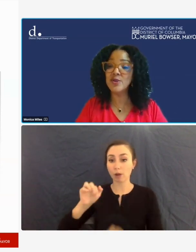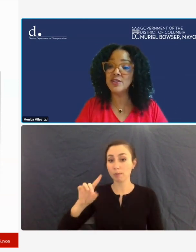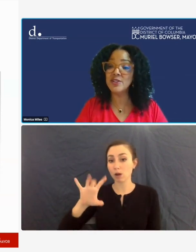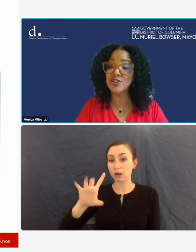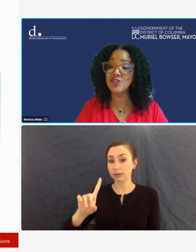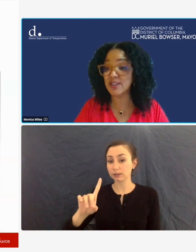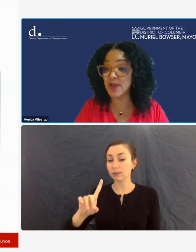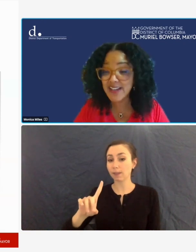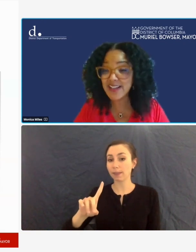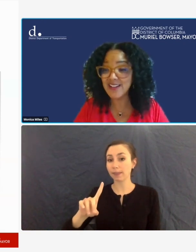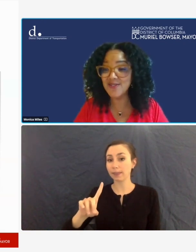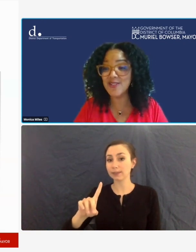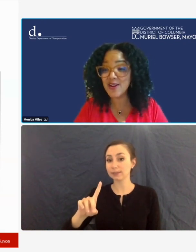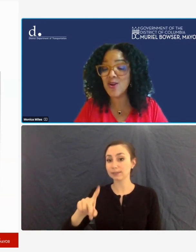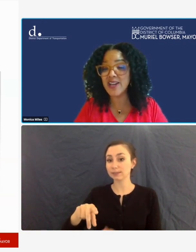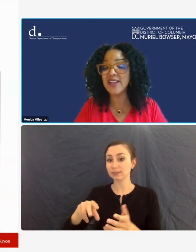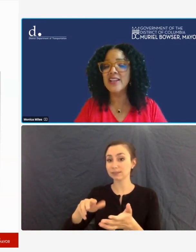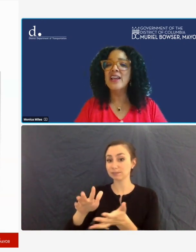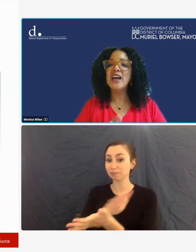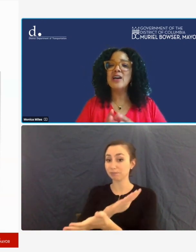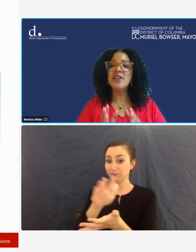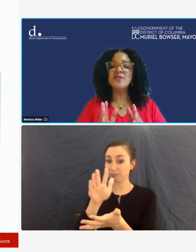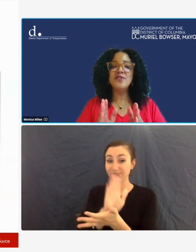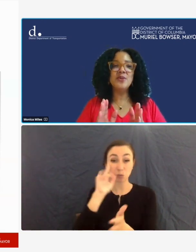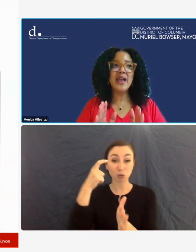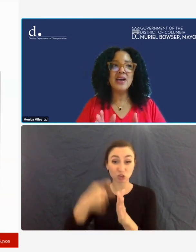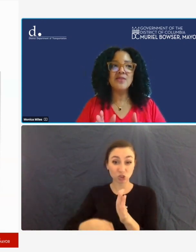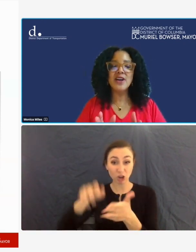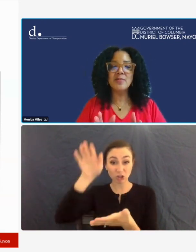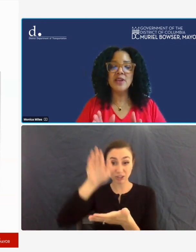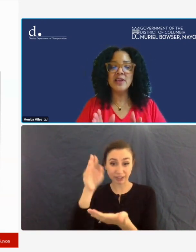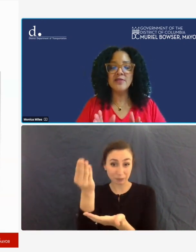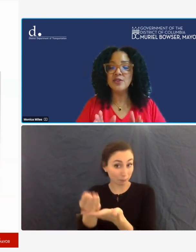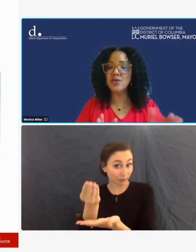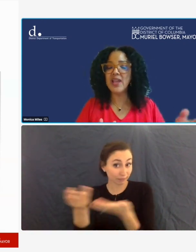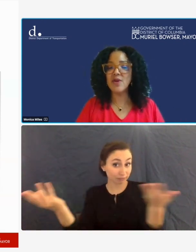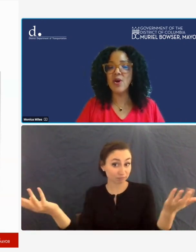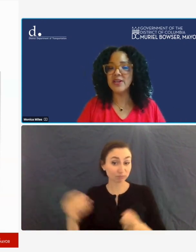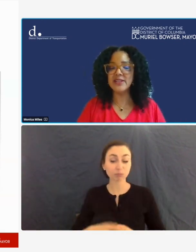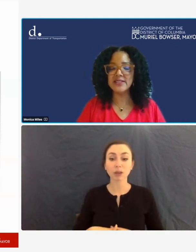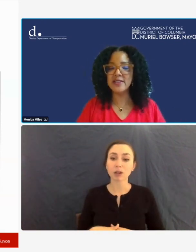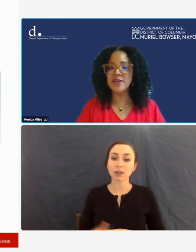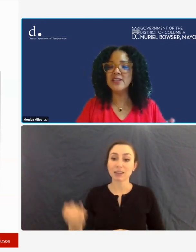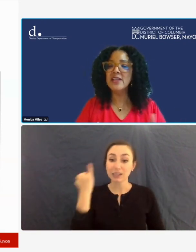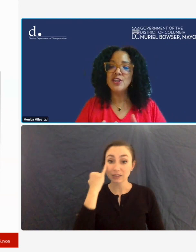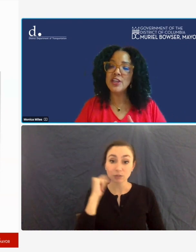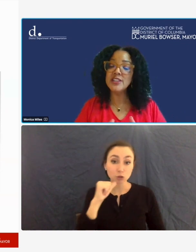charge you less money for their audit if you have if you don't have audited statements it's more